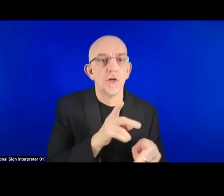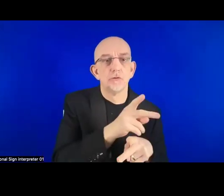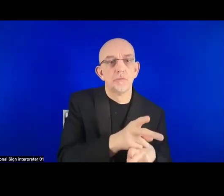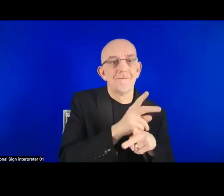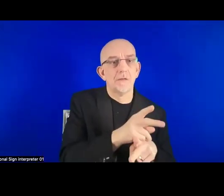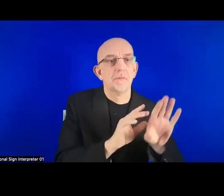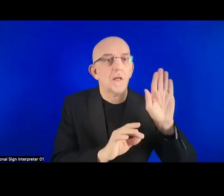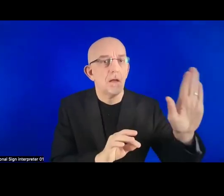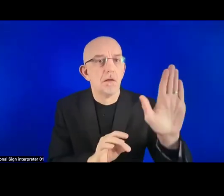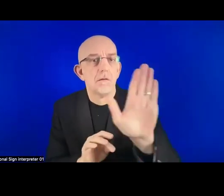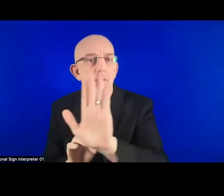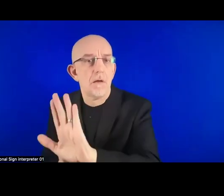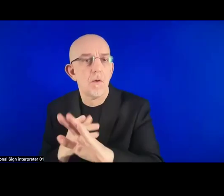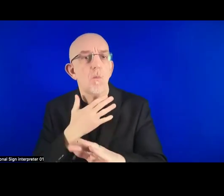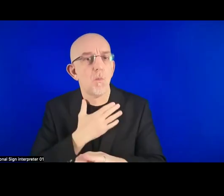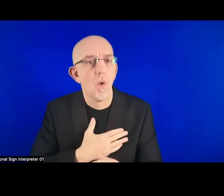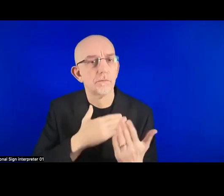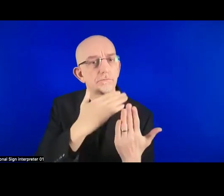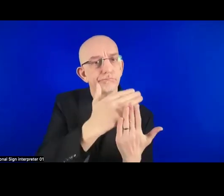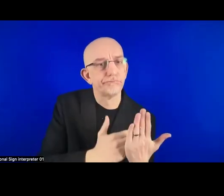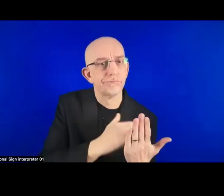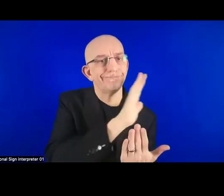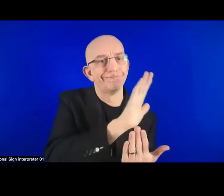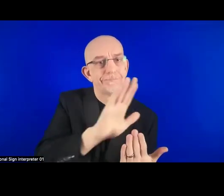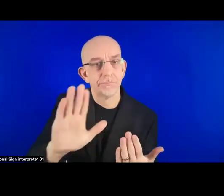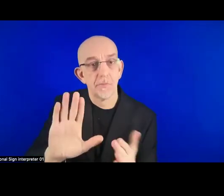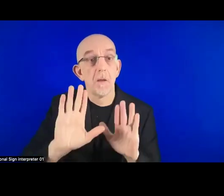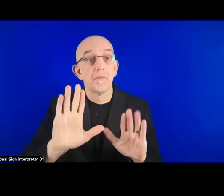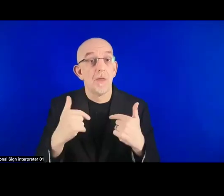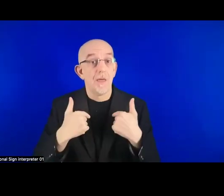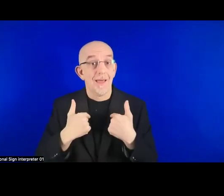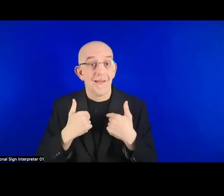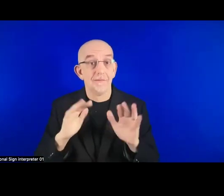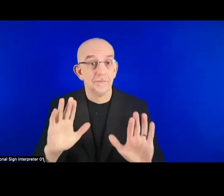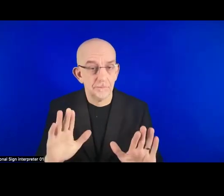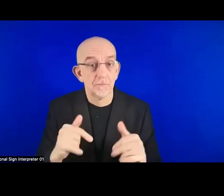would expect to see a draft of the proposal using the proposal template from